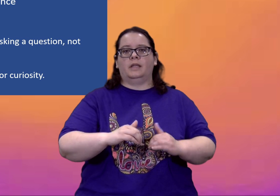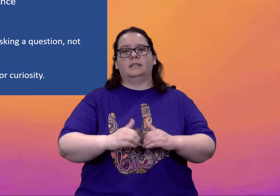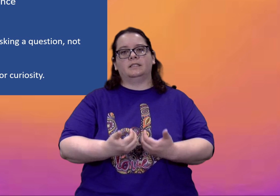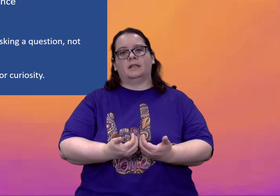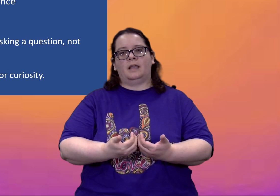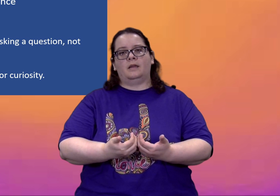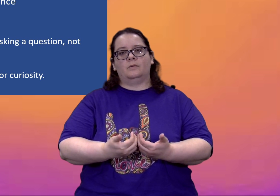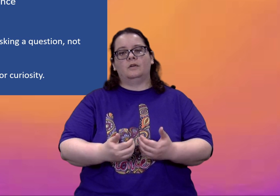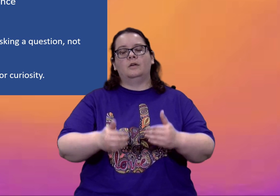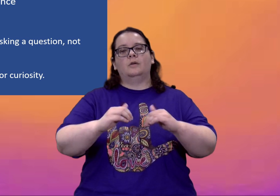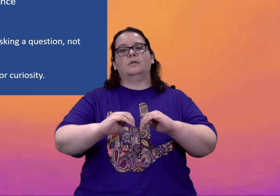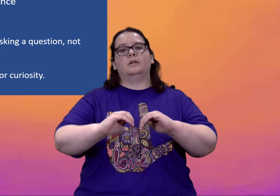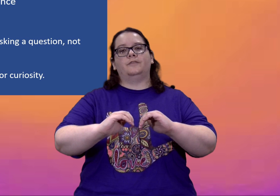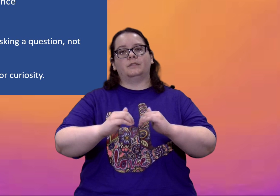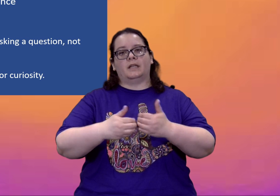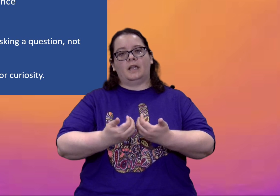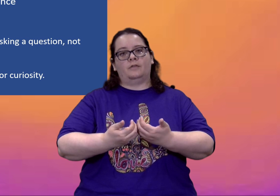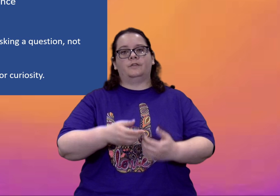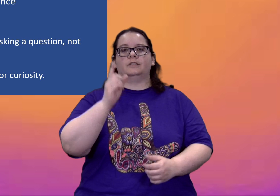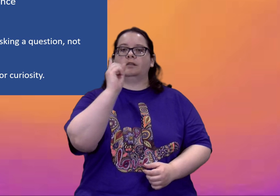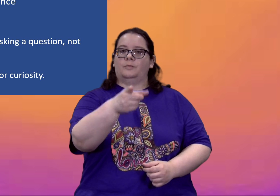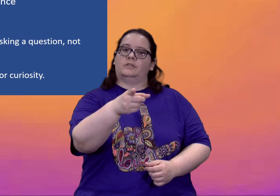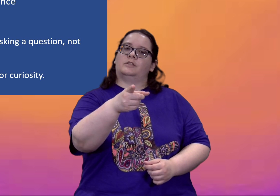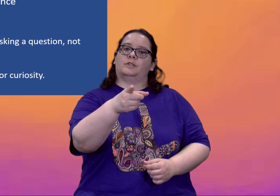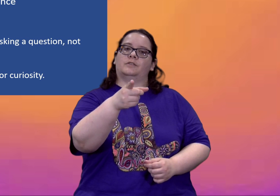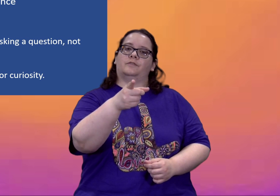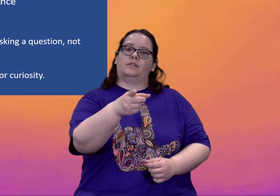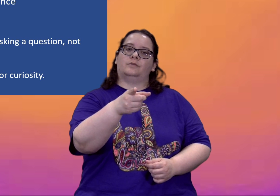and then sign "how" or if you sign" how" first and then point to the person for" you".